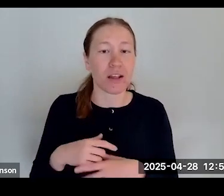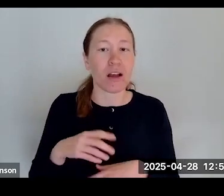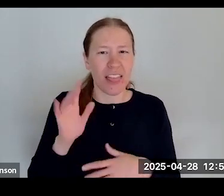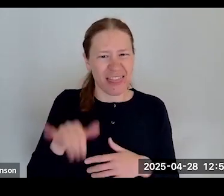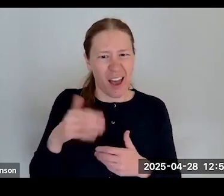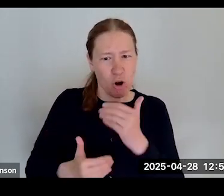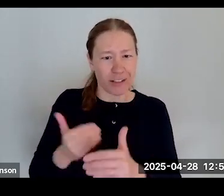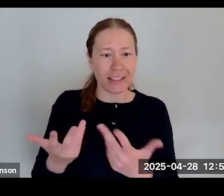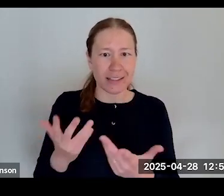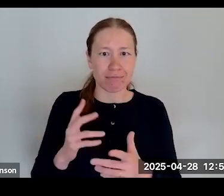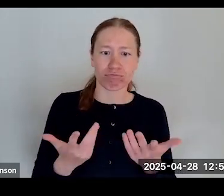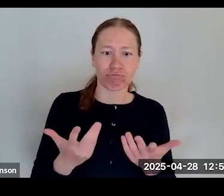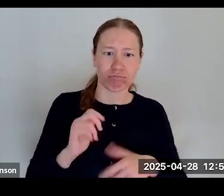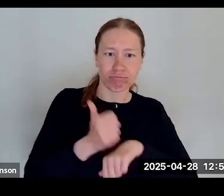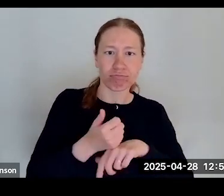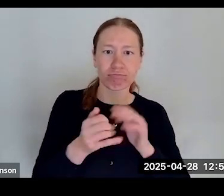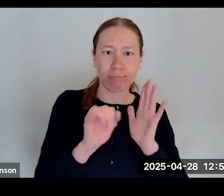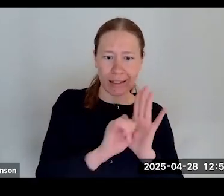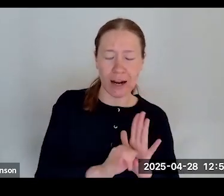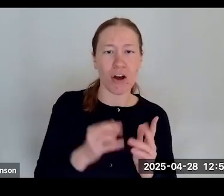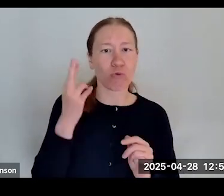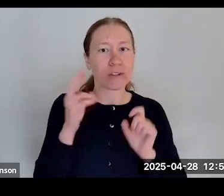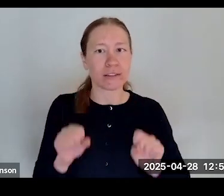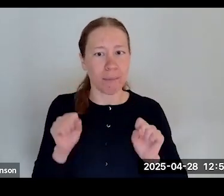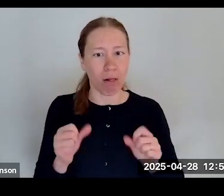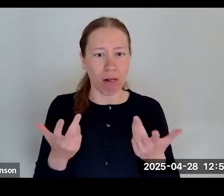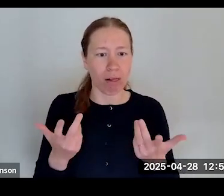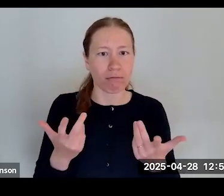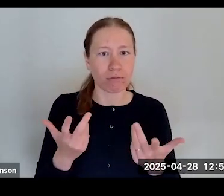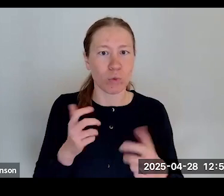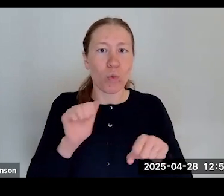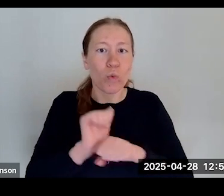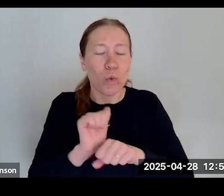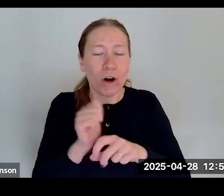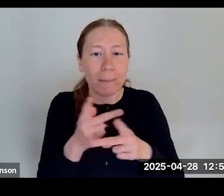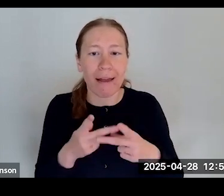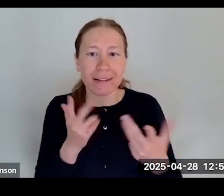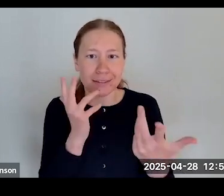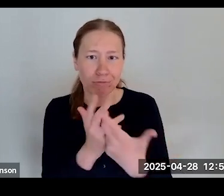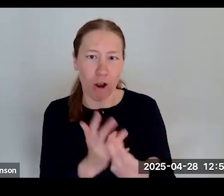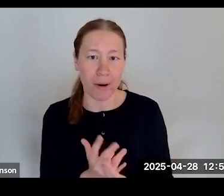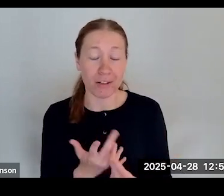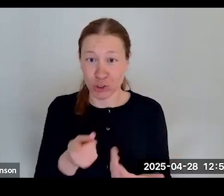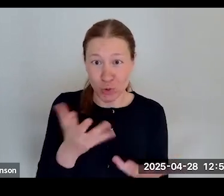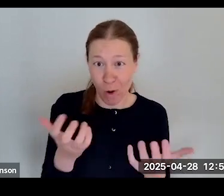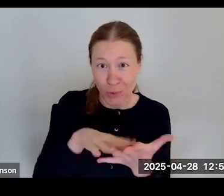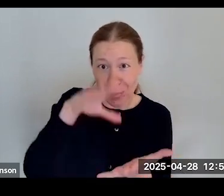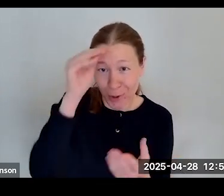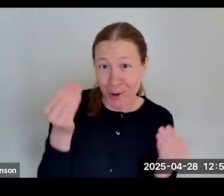and implementing reasonable workplace accommodations. If you'd like to learn more about what this process is, what it entails, I would encourage you